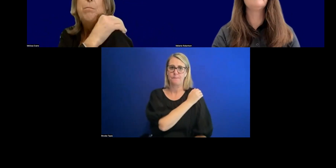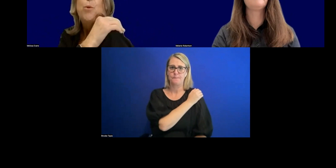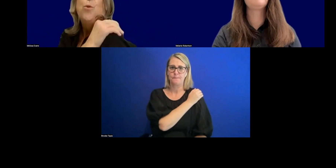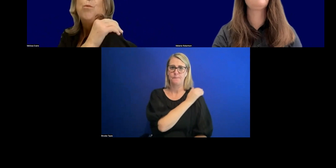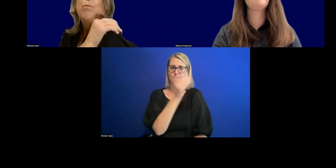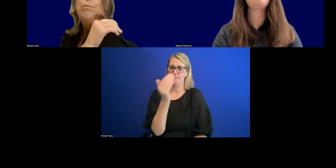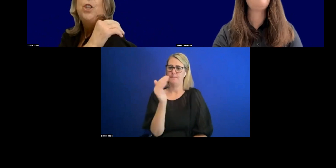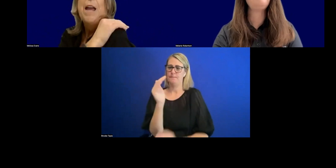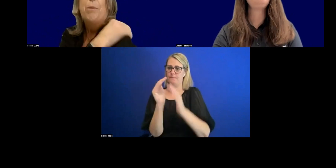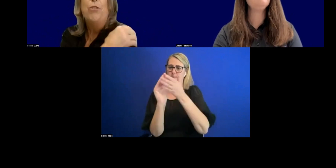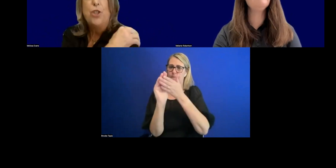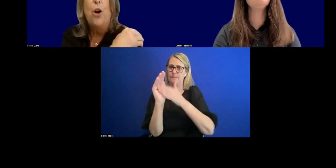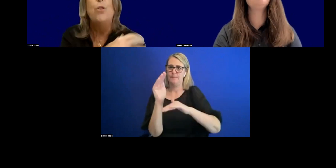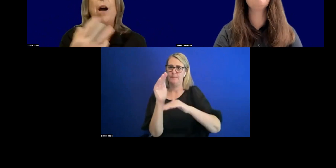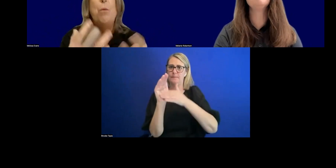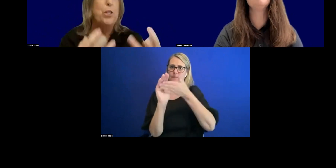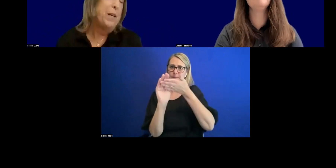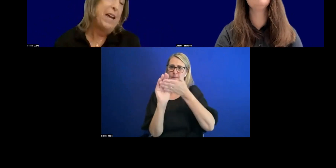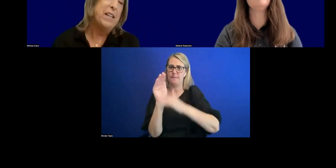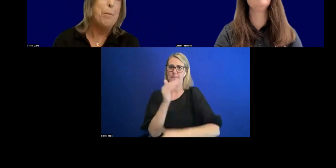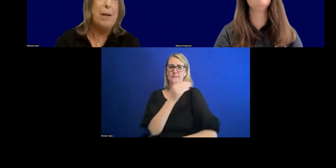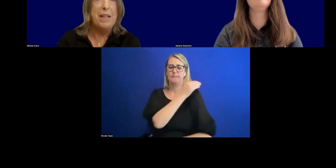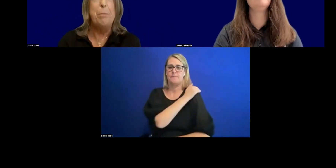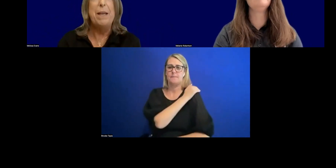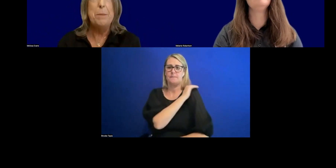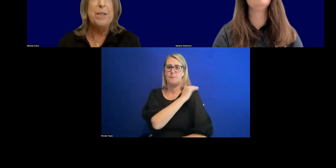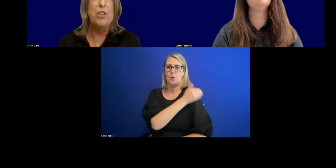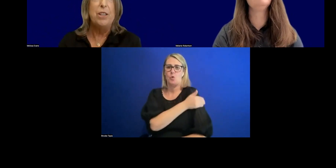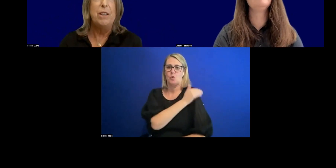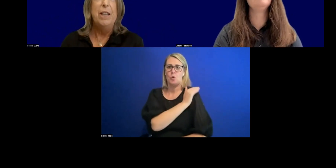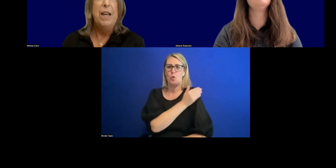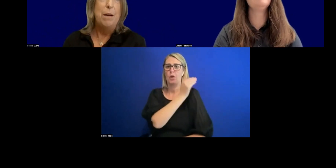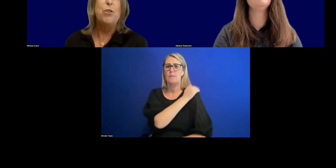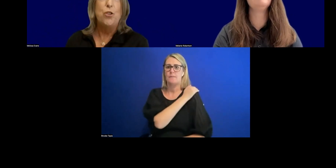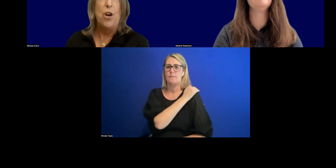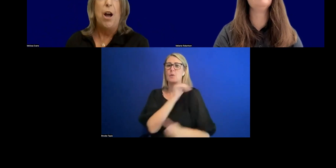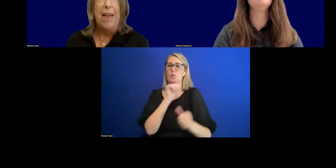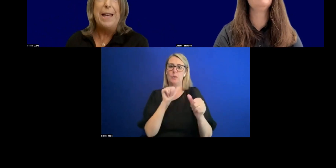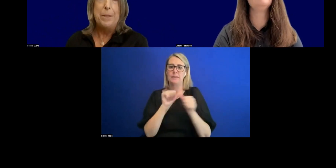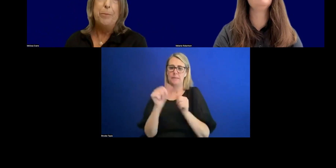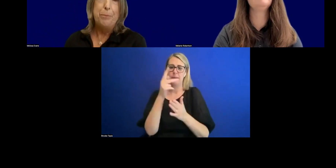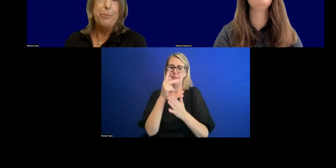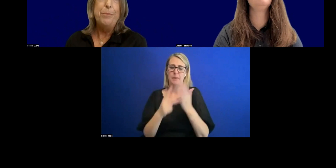ball shape of a shoulder which ended up being the best position to trial that.